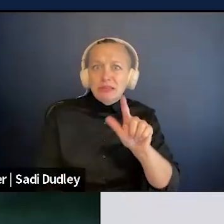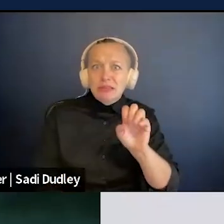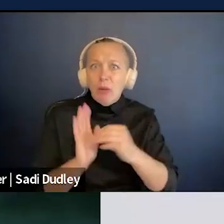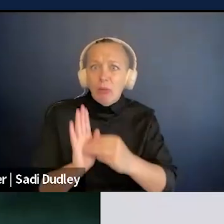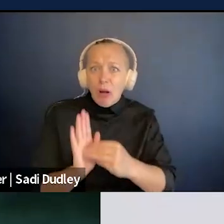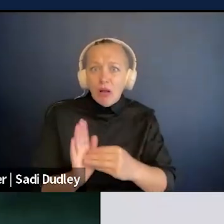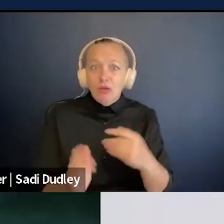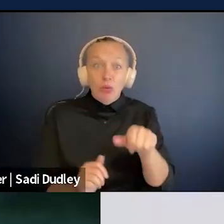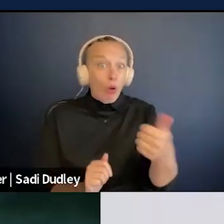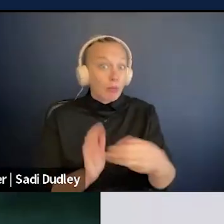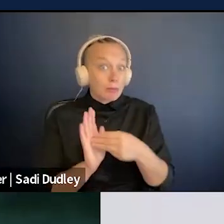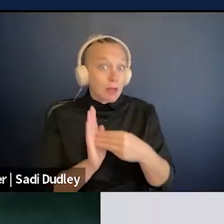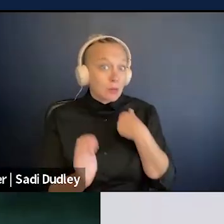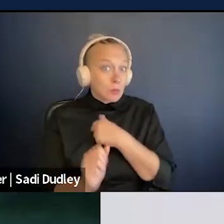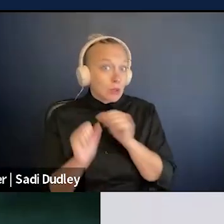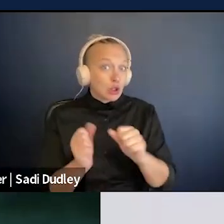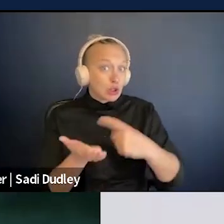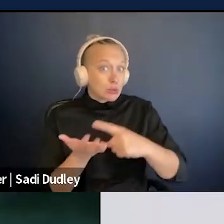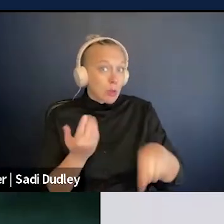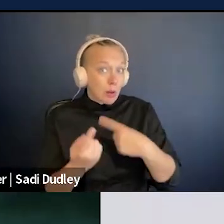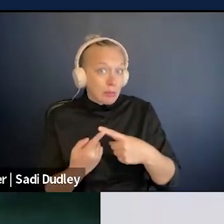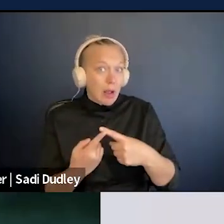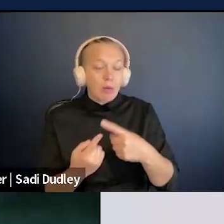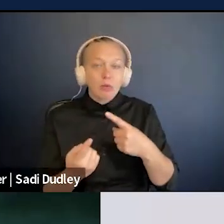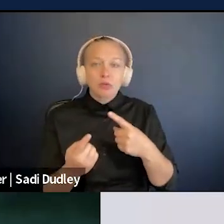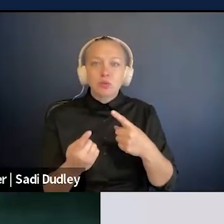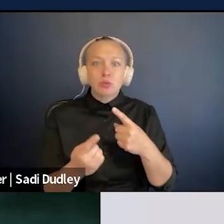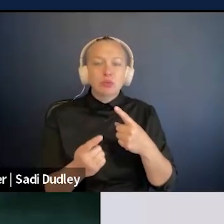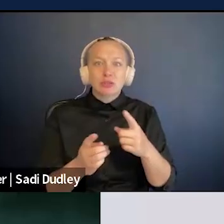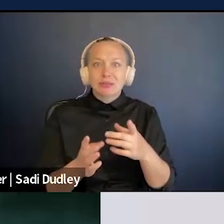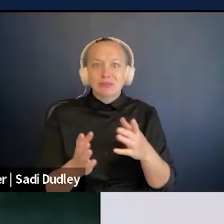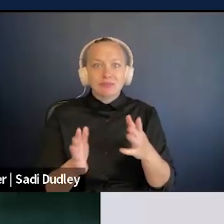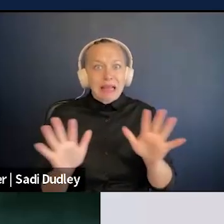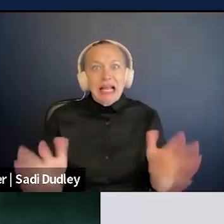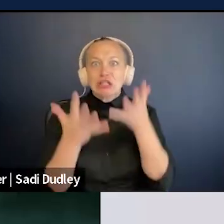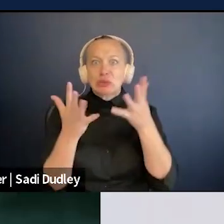hoping to increase the representation of people with disabilities in research and healthcare.